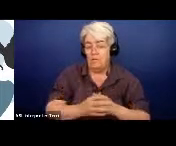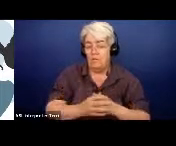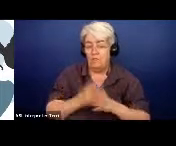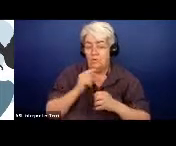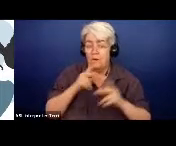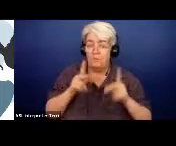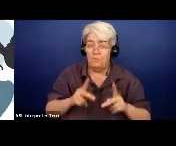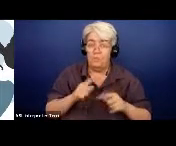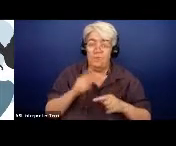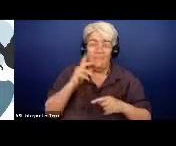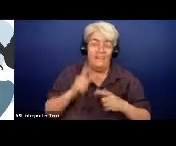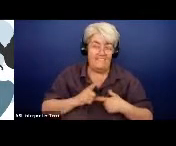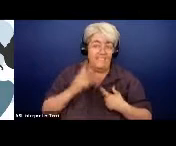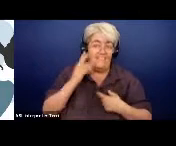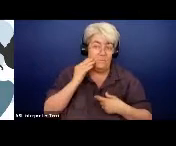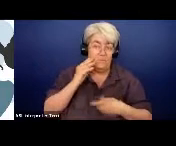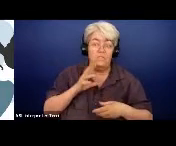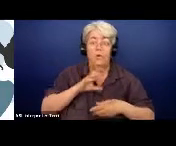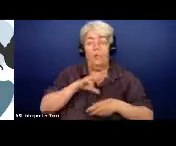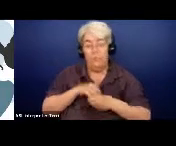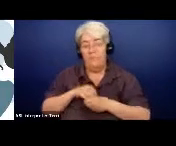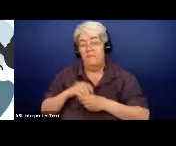experience in the justice system and living